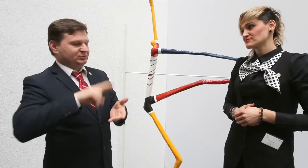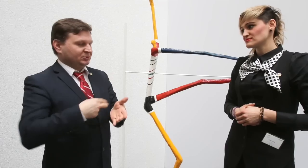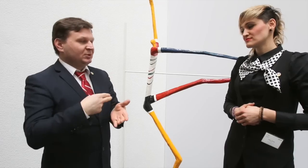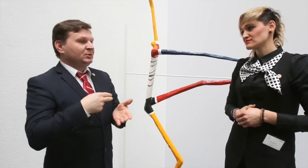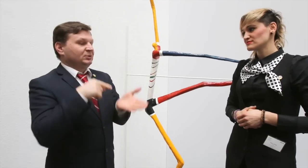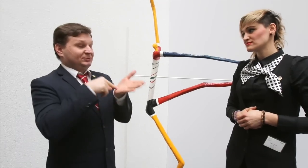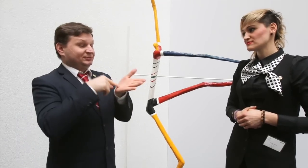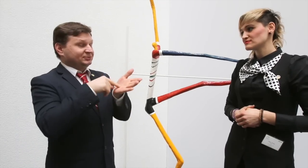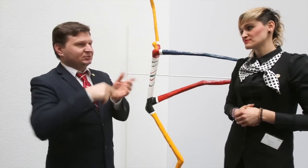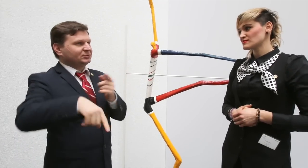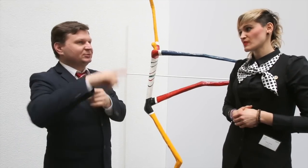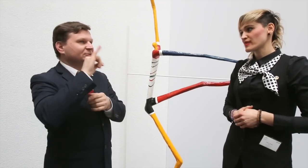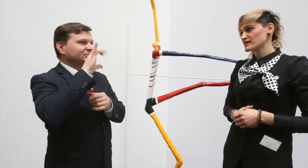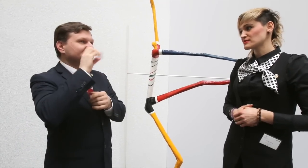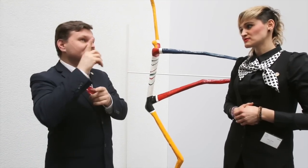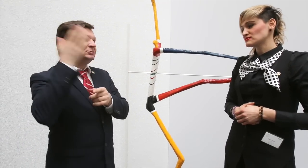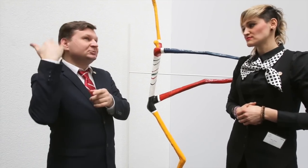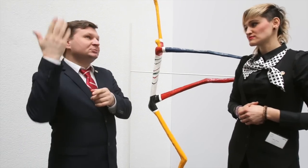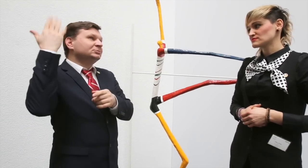ICSD has been trying to get closer